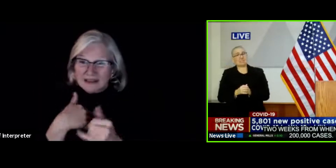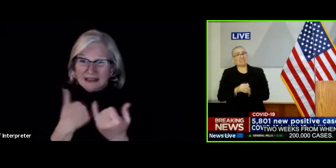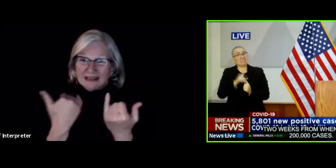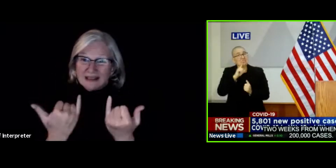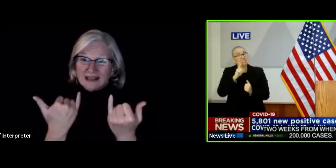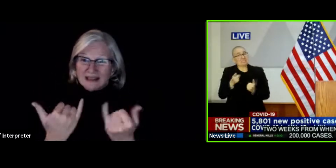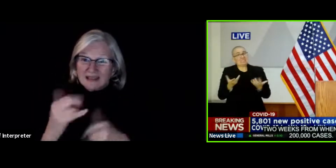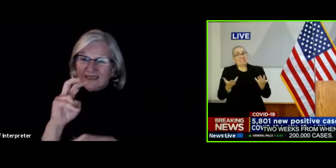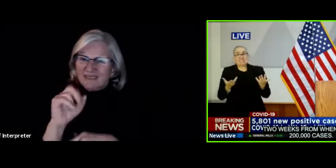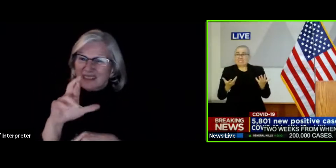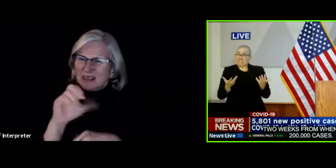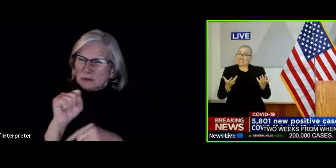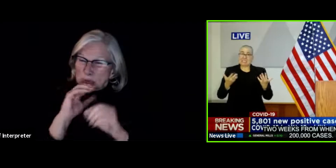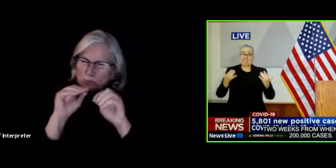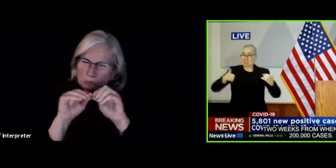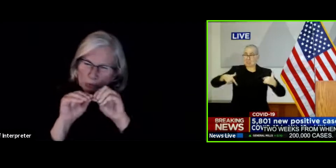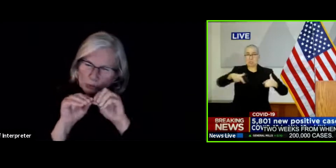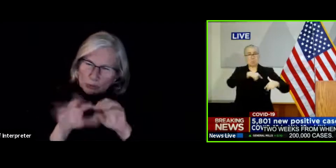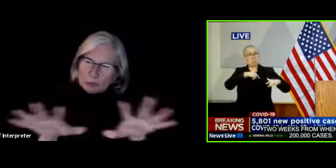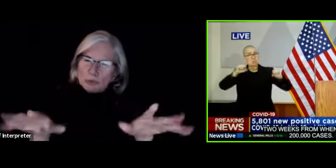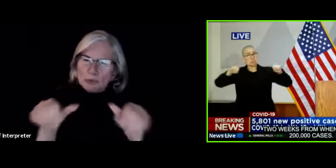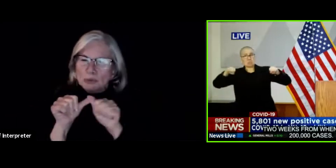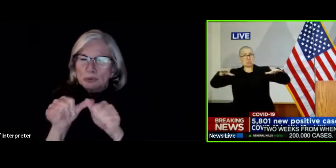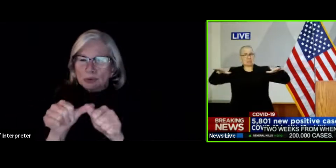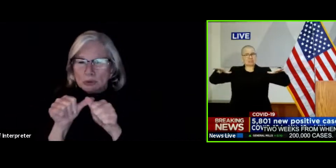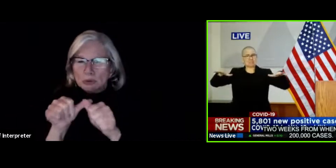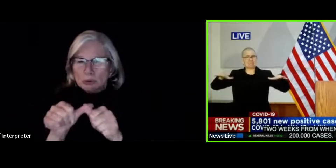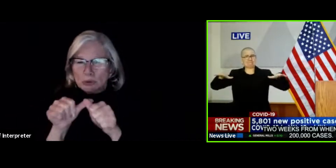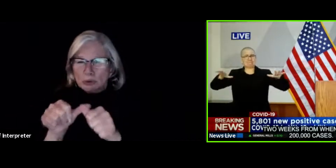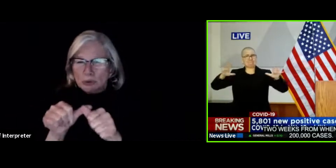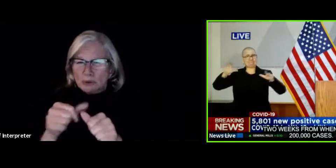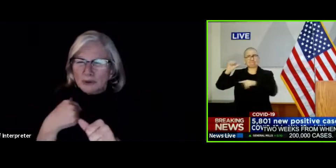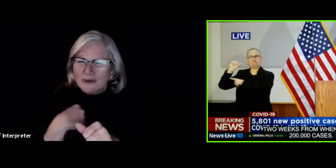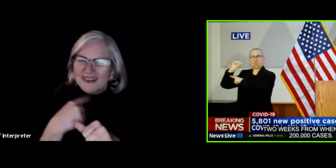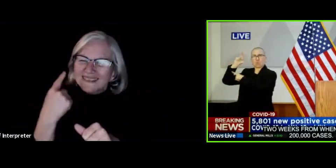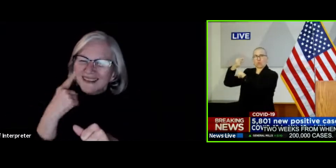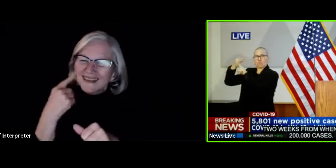EVEN IN AUGUST, OR EVEN IN EARLY OCTOBER, ARE